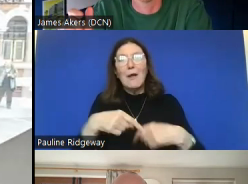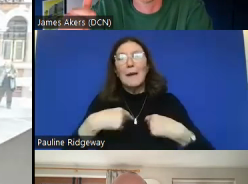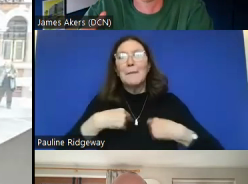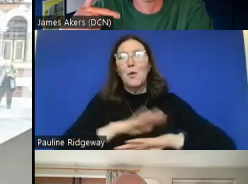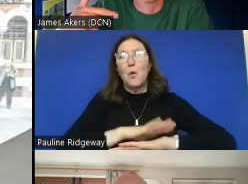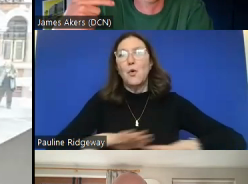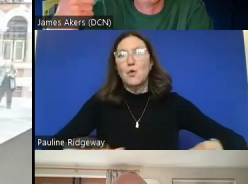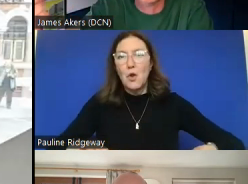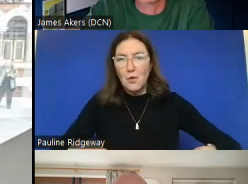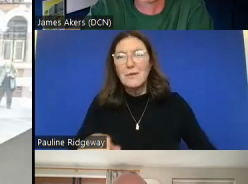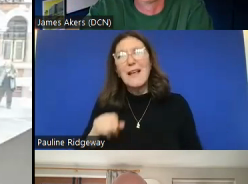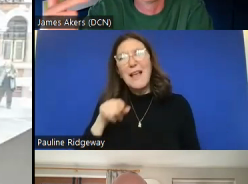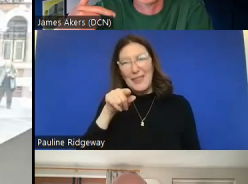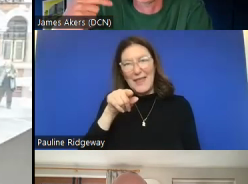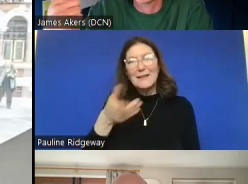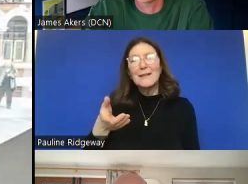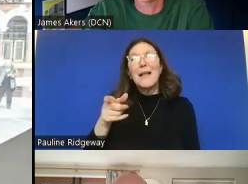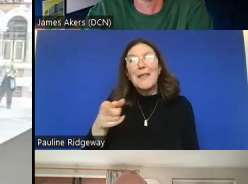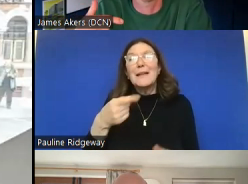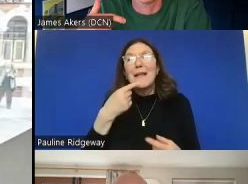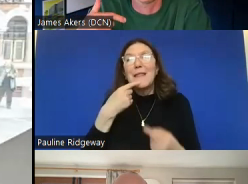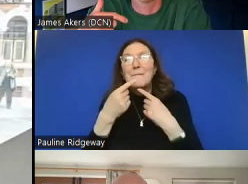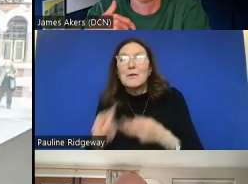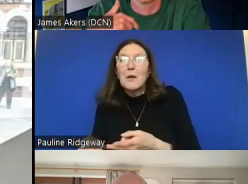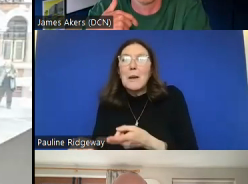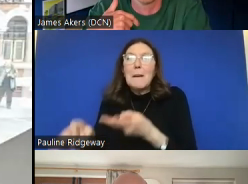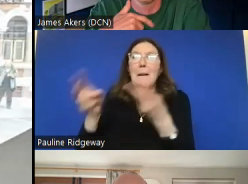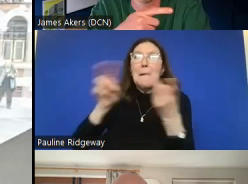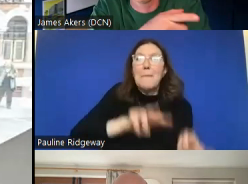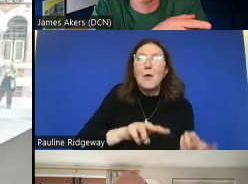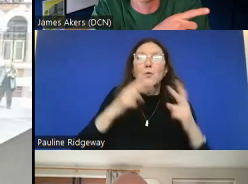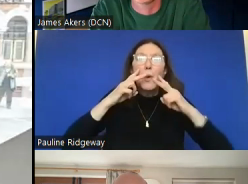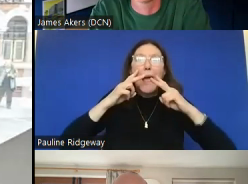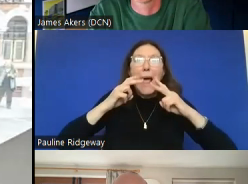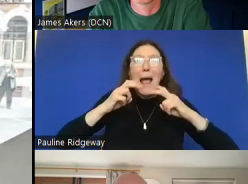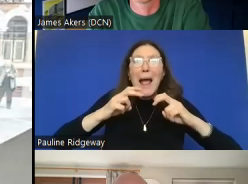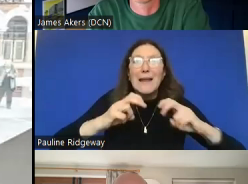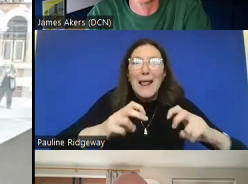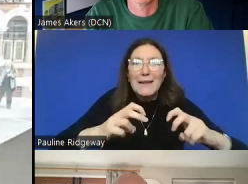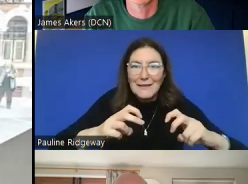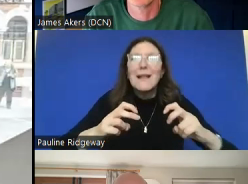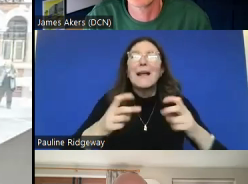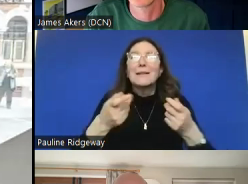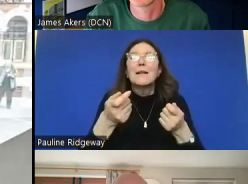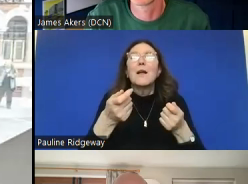That pass the data back to analytics and the cookie consent platform itself.